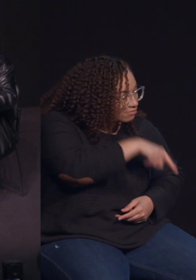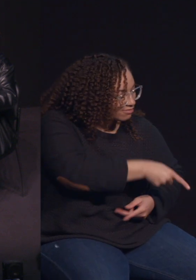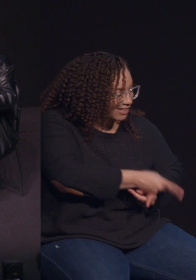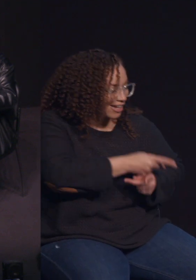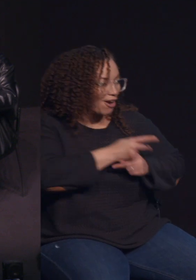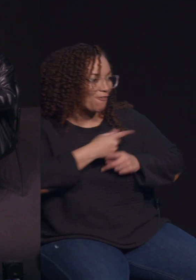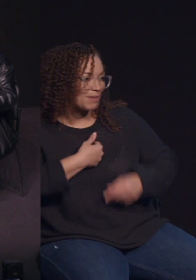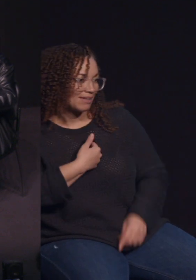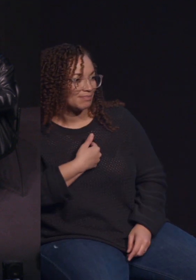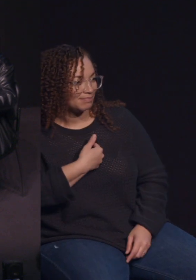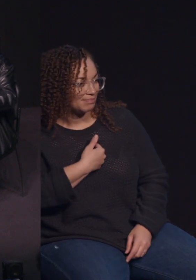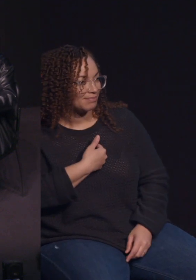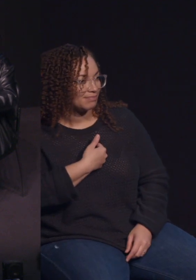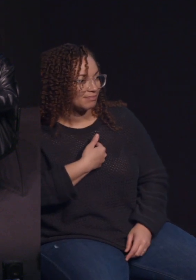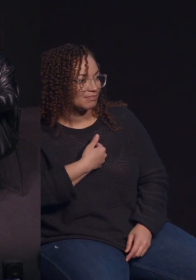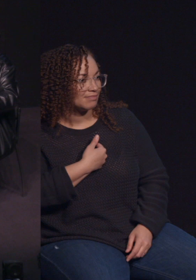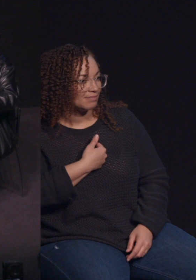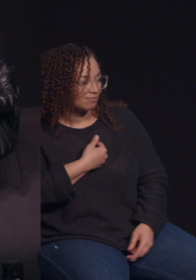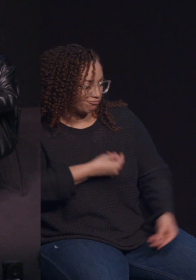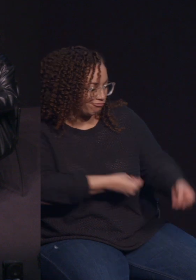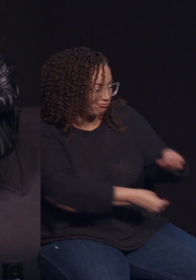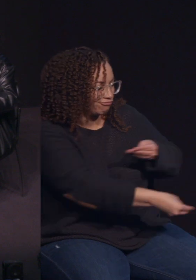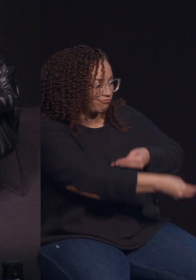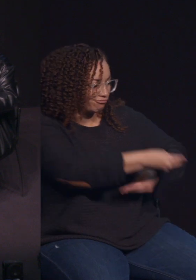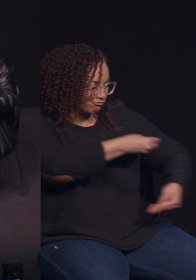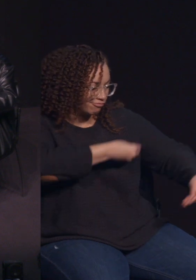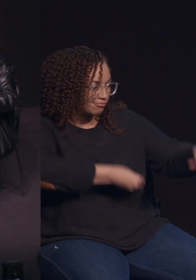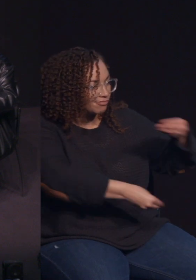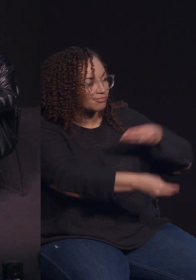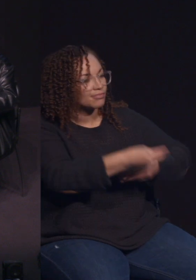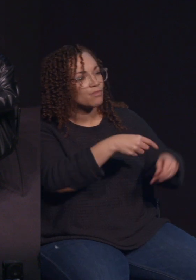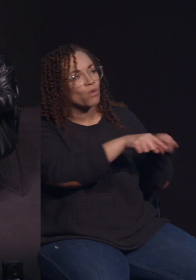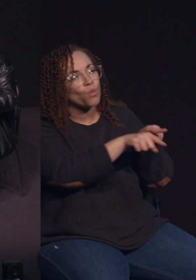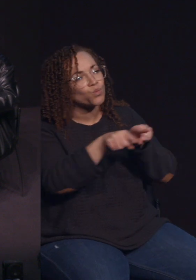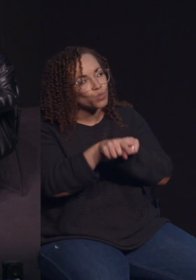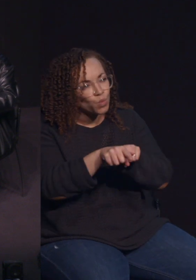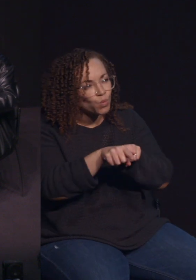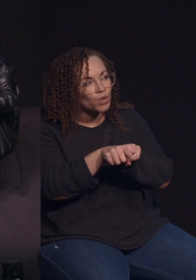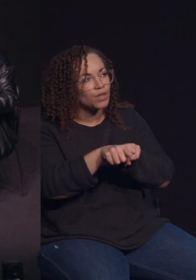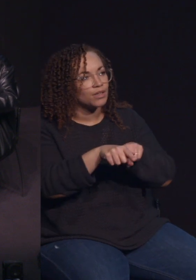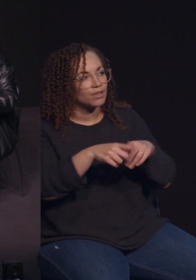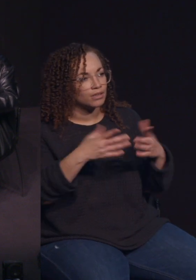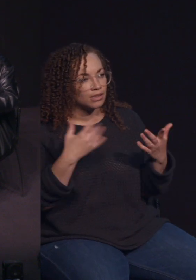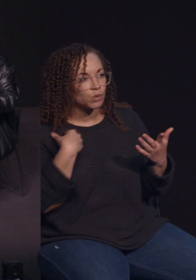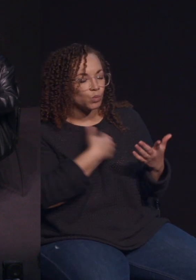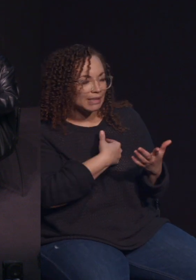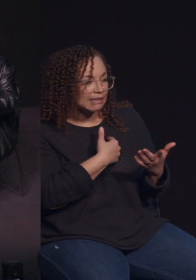But also true is that as we move forward,